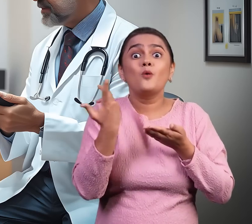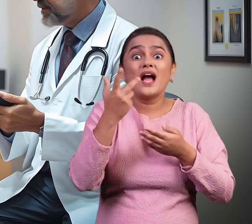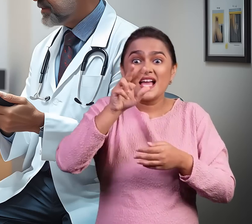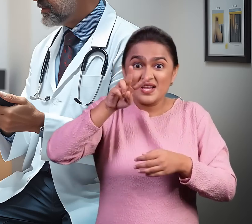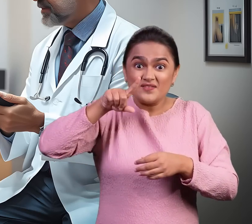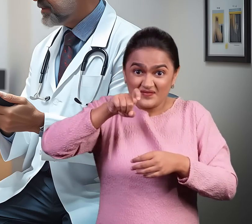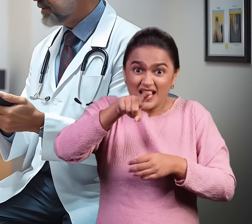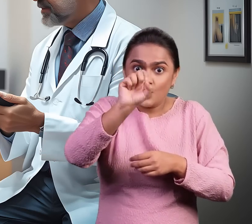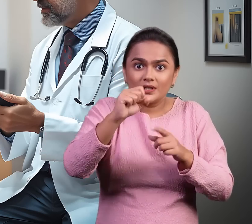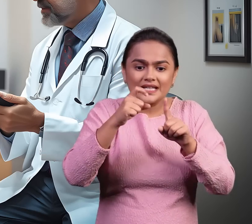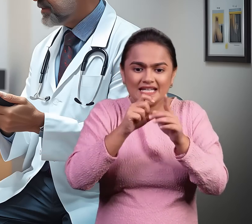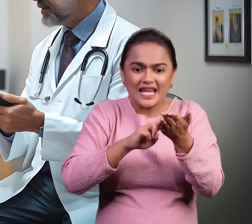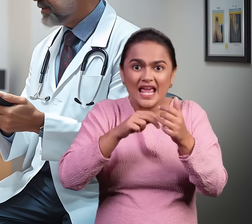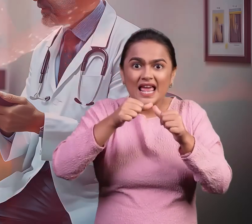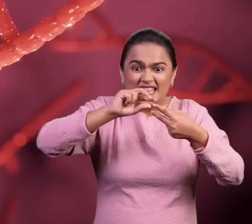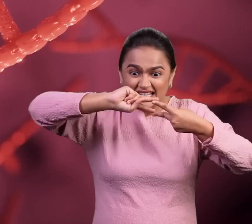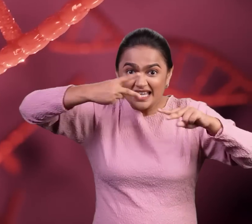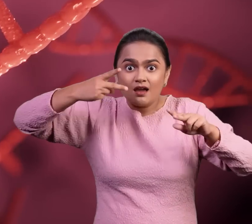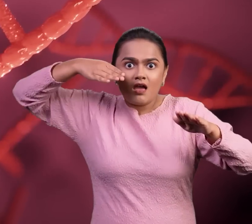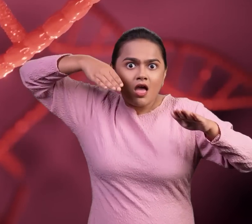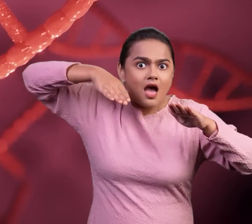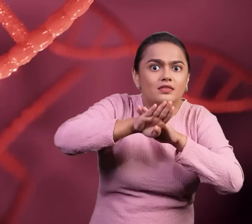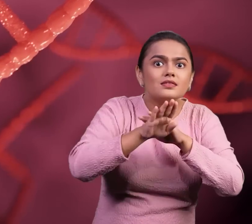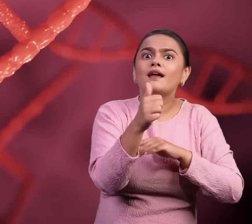because, until then, the virus will not enter your DNA.